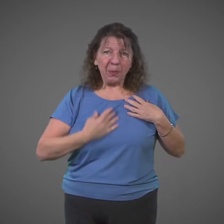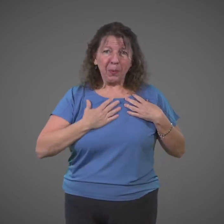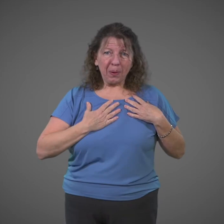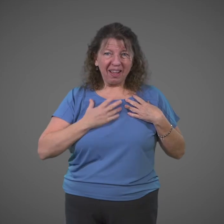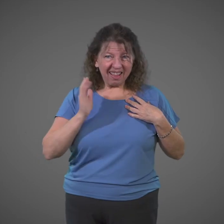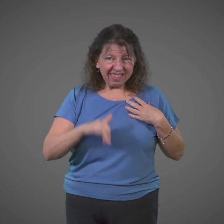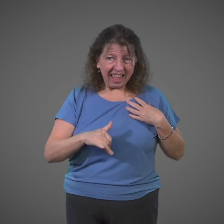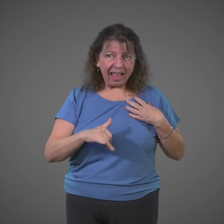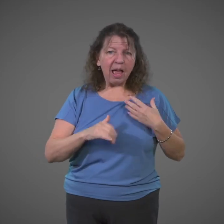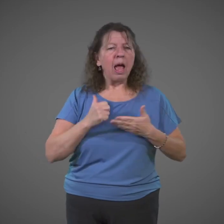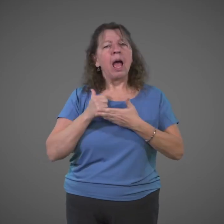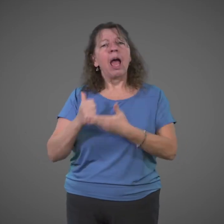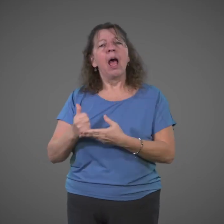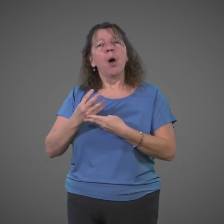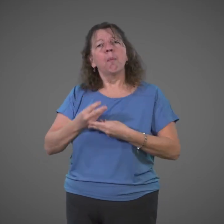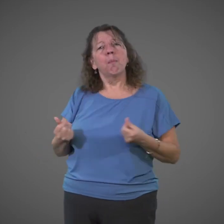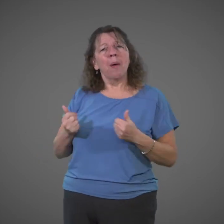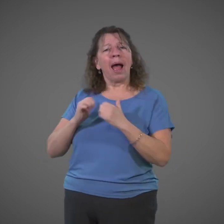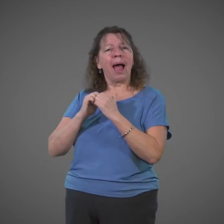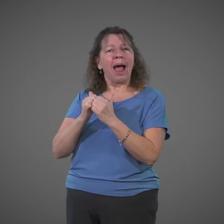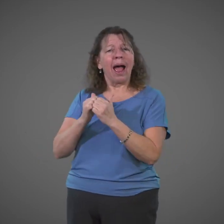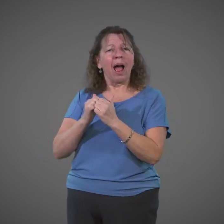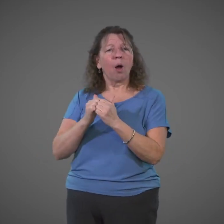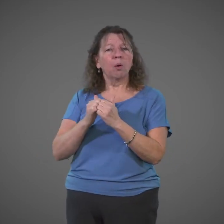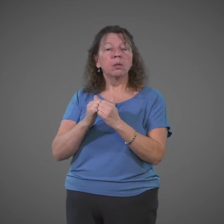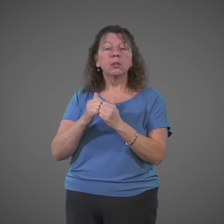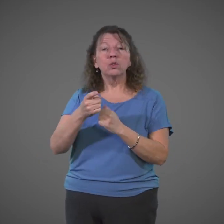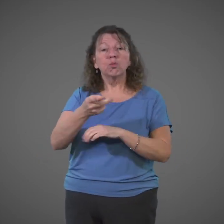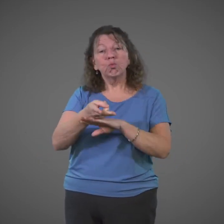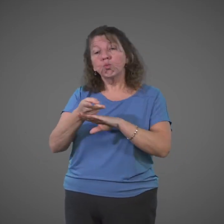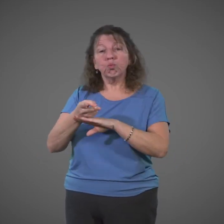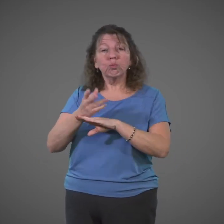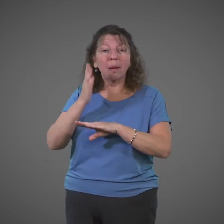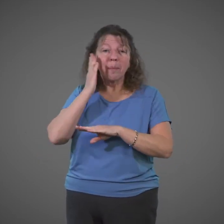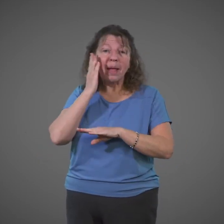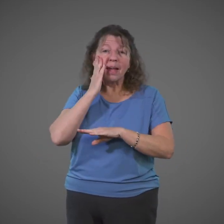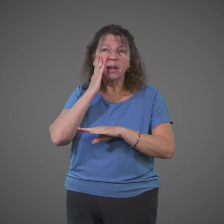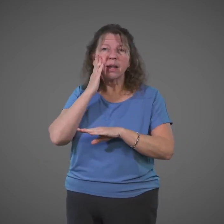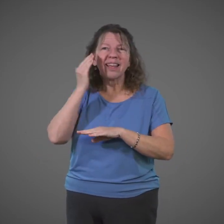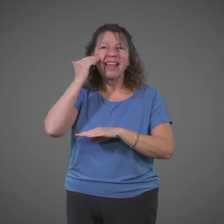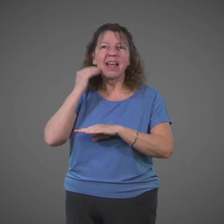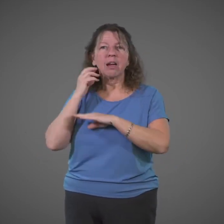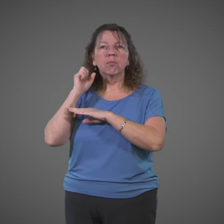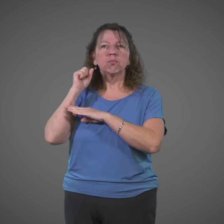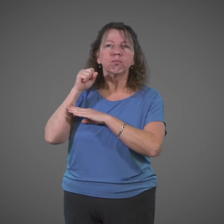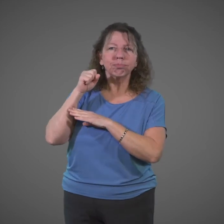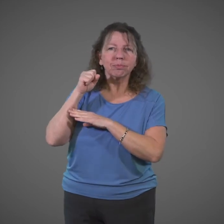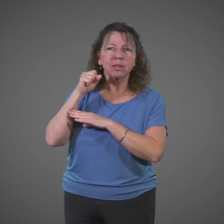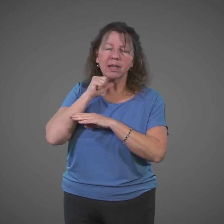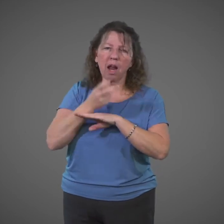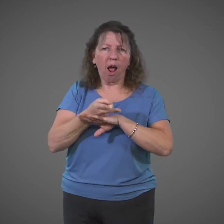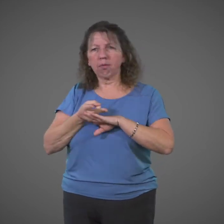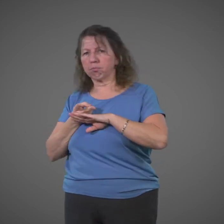of your chest pain, there are ways you can help yourself. When you lie in bed at night, don't lie flat,